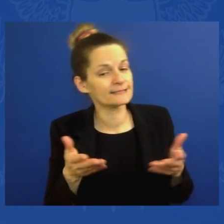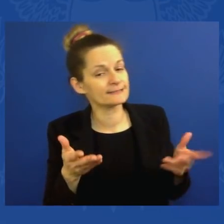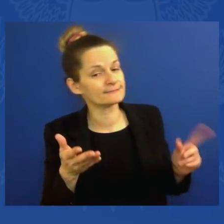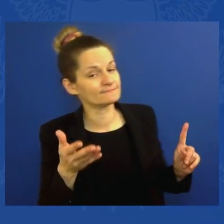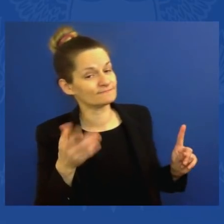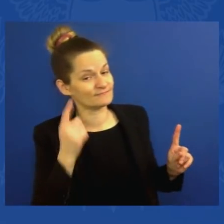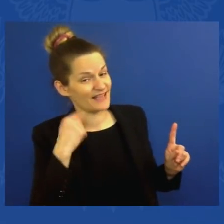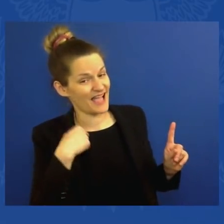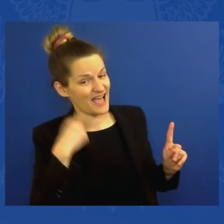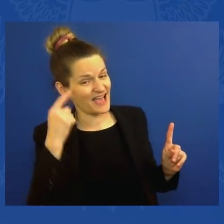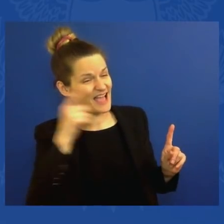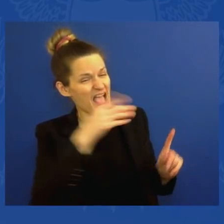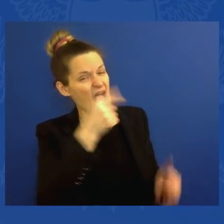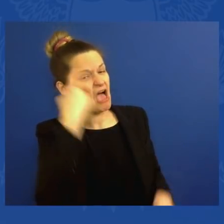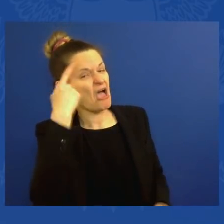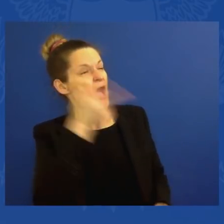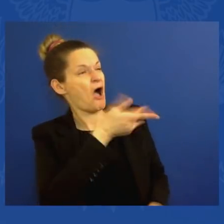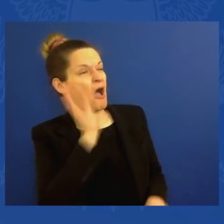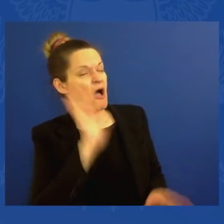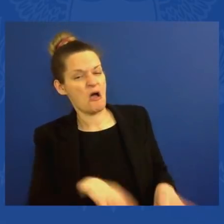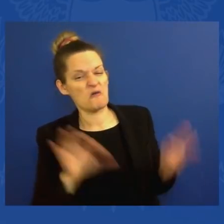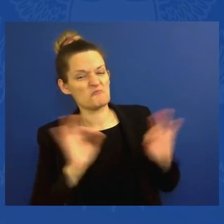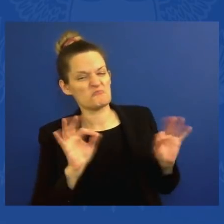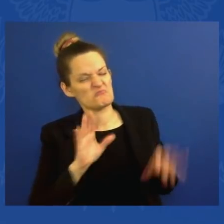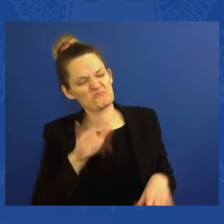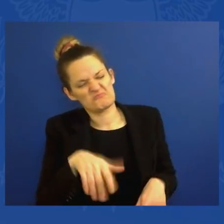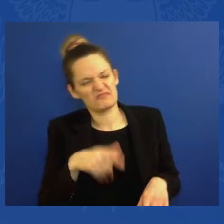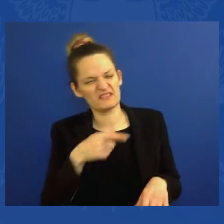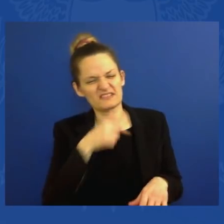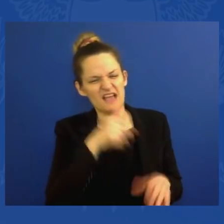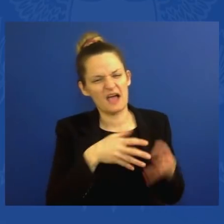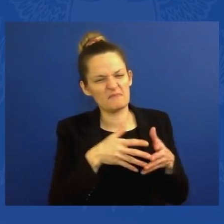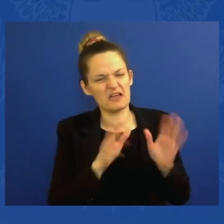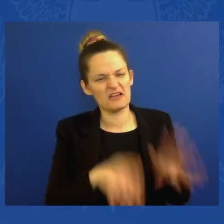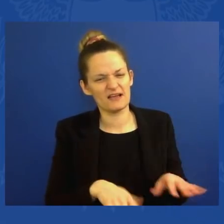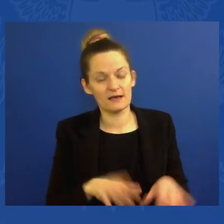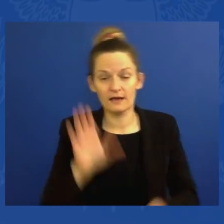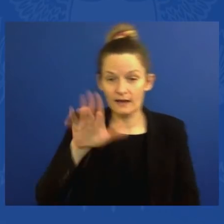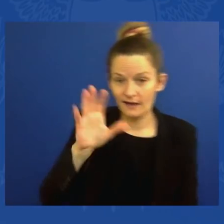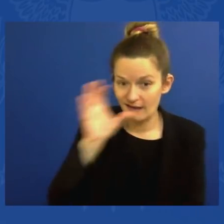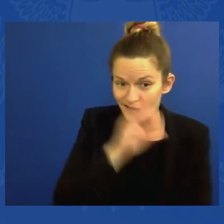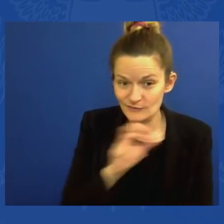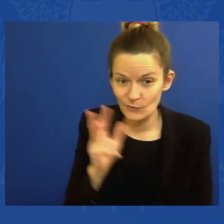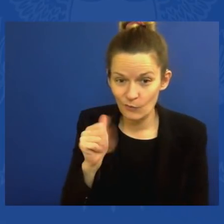well, guess what? They have to come to the White House office and set up and explain to me